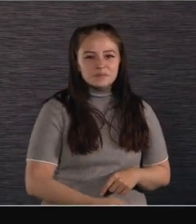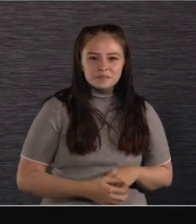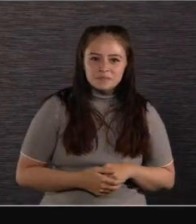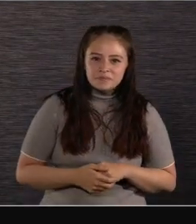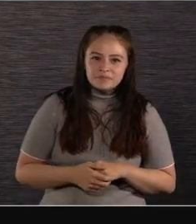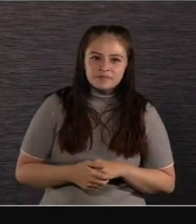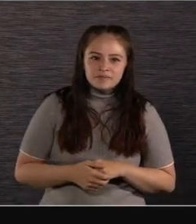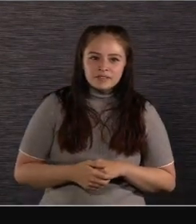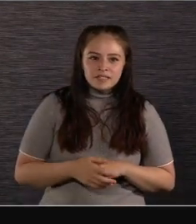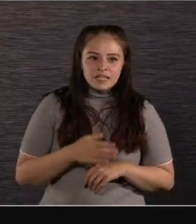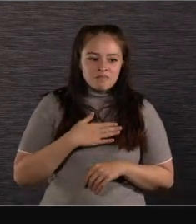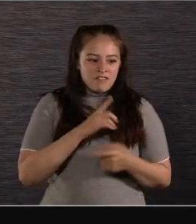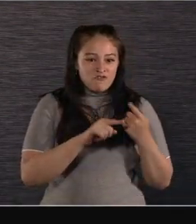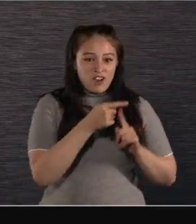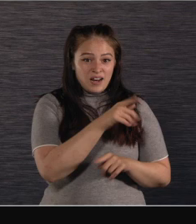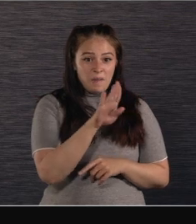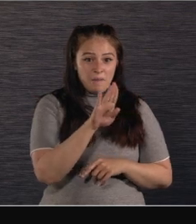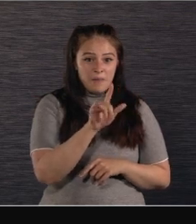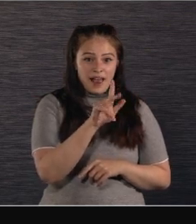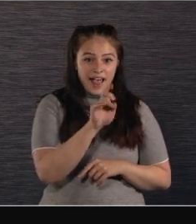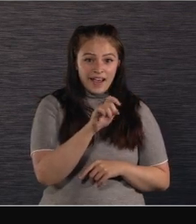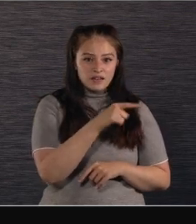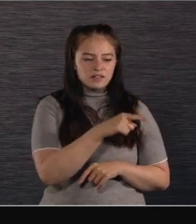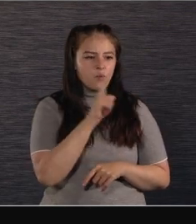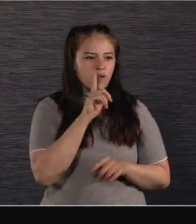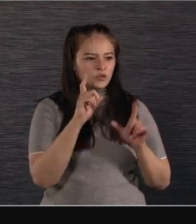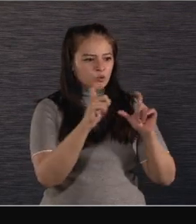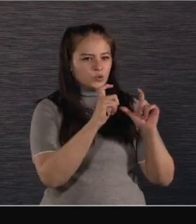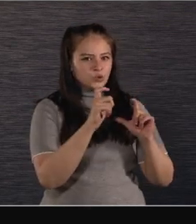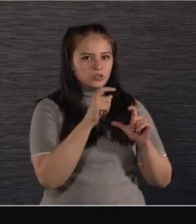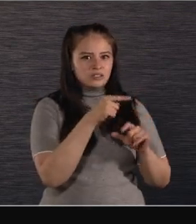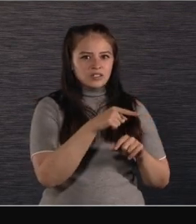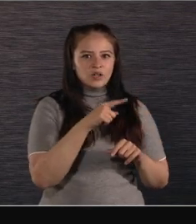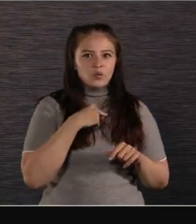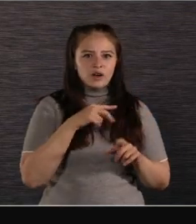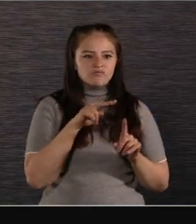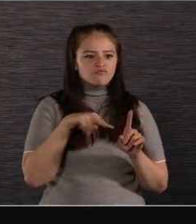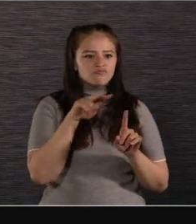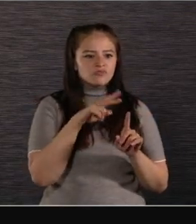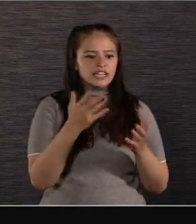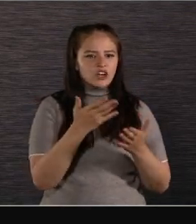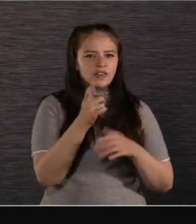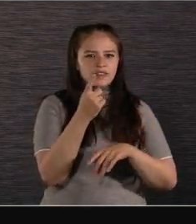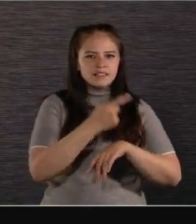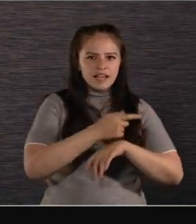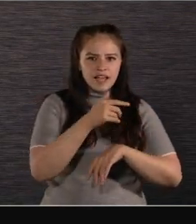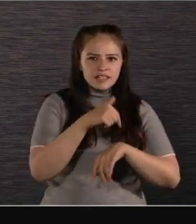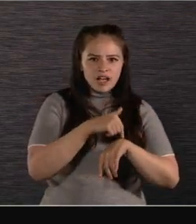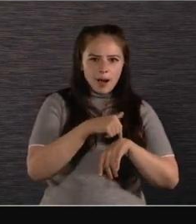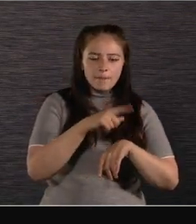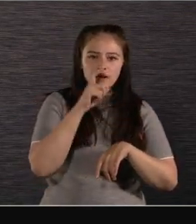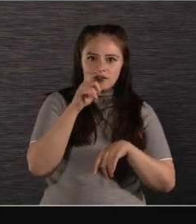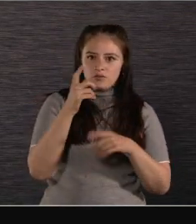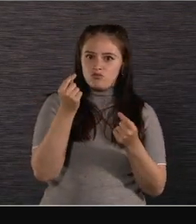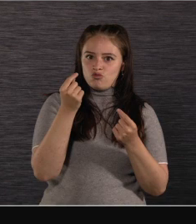My boy, Blake Wilkey we got a shoot today. We're scouting in the daytime because we're going to do stuff at night.